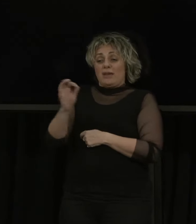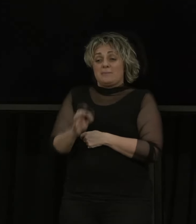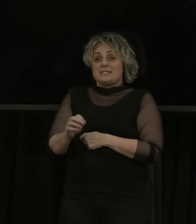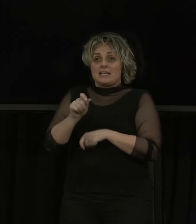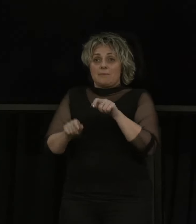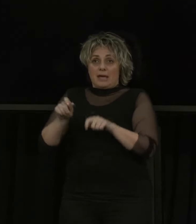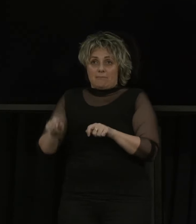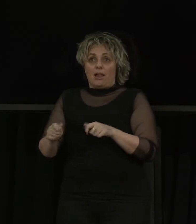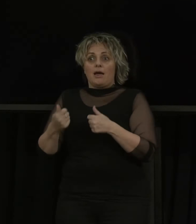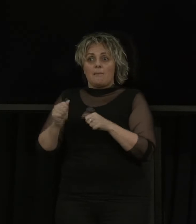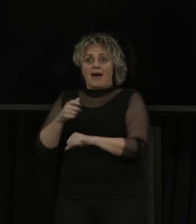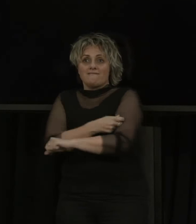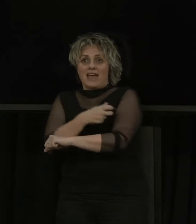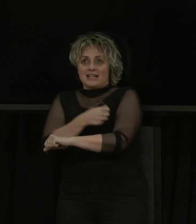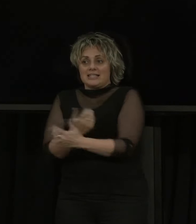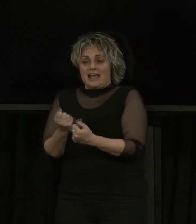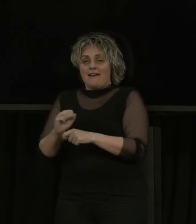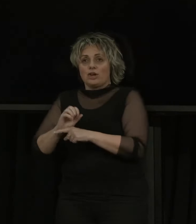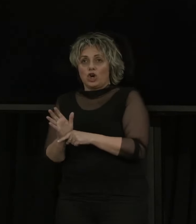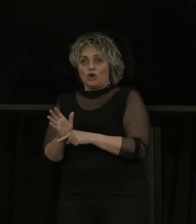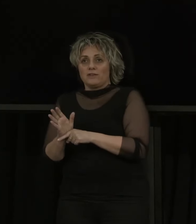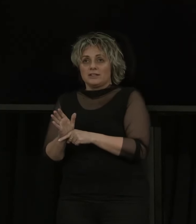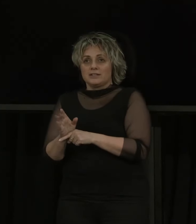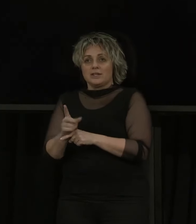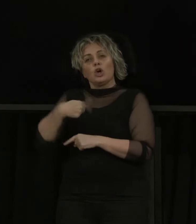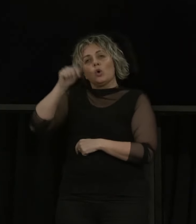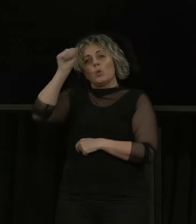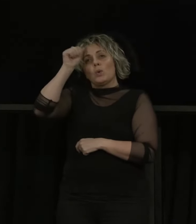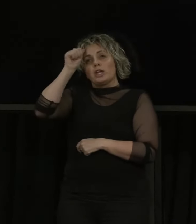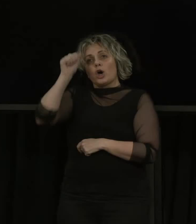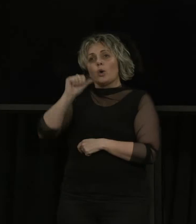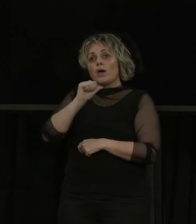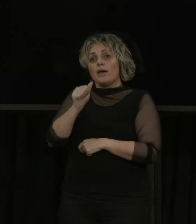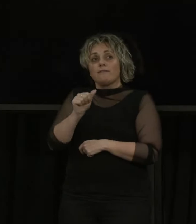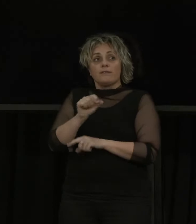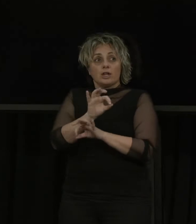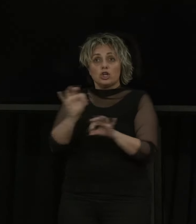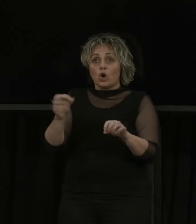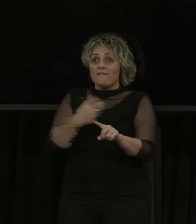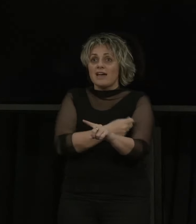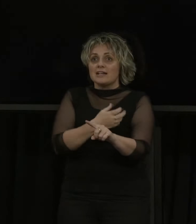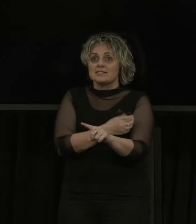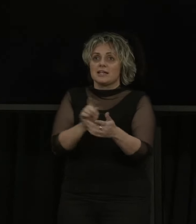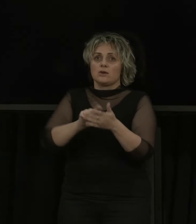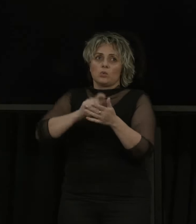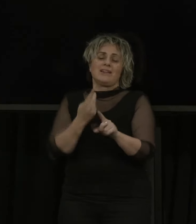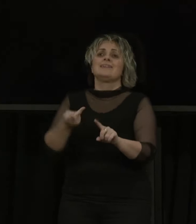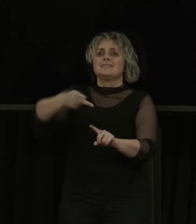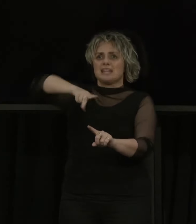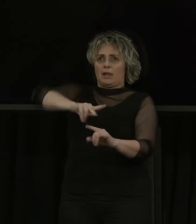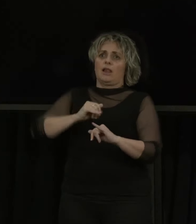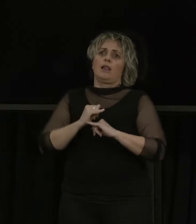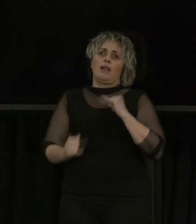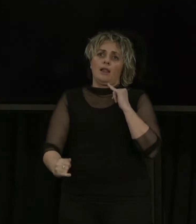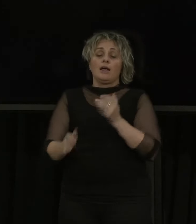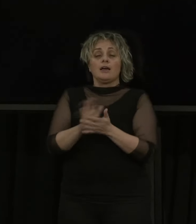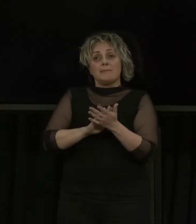who were vaccinated got COVID.